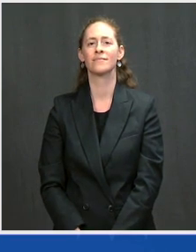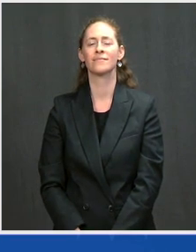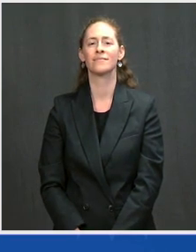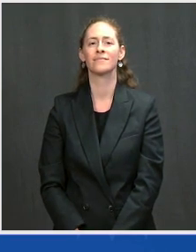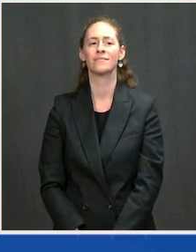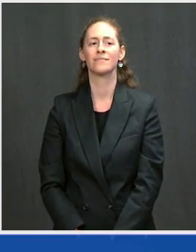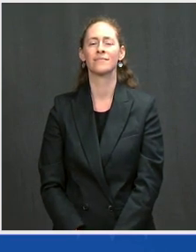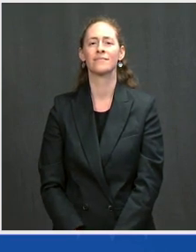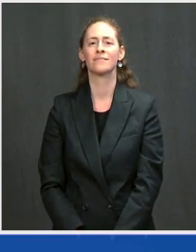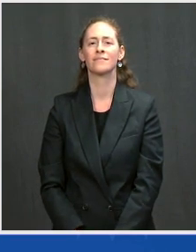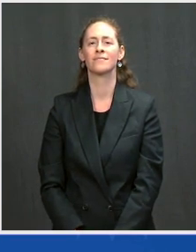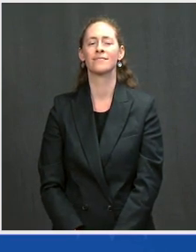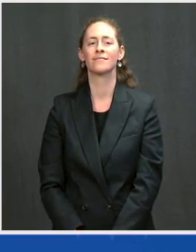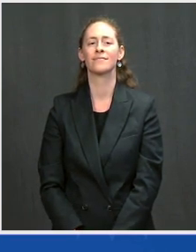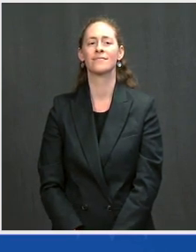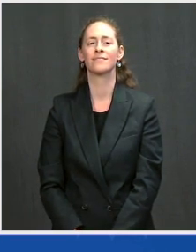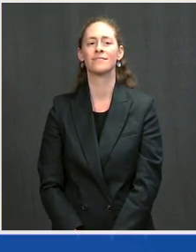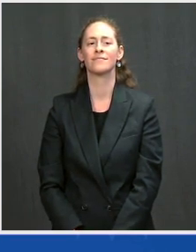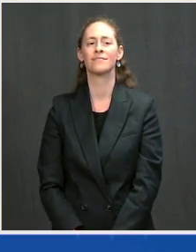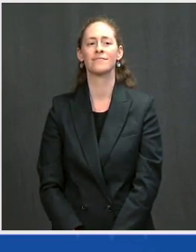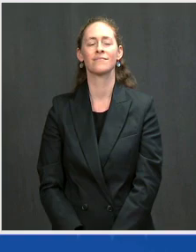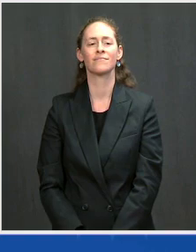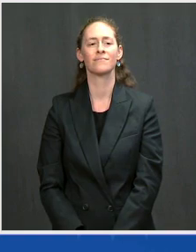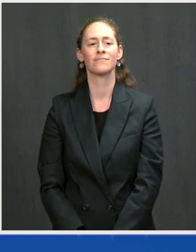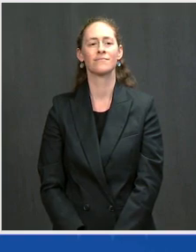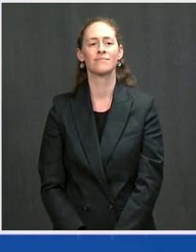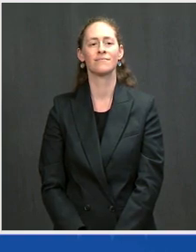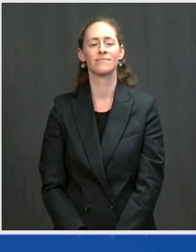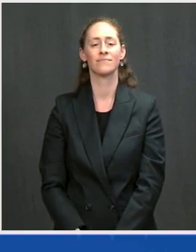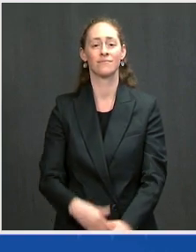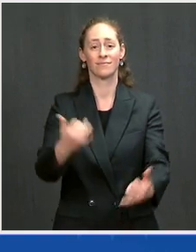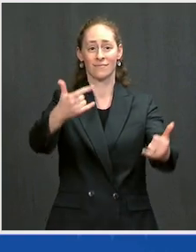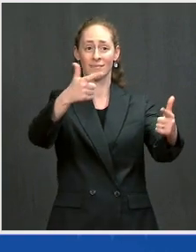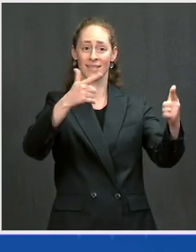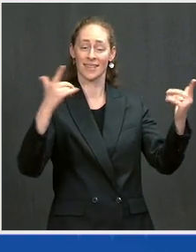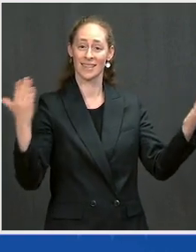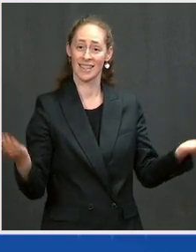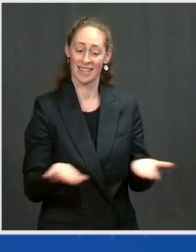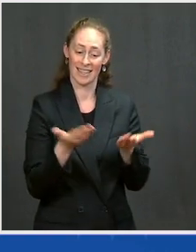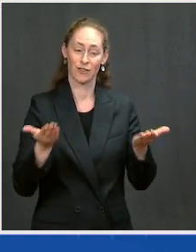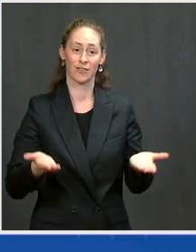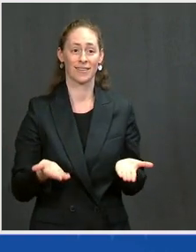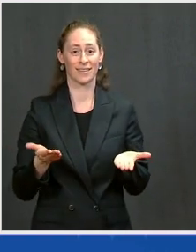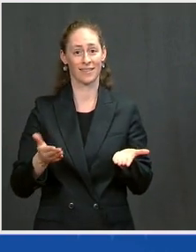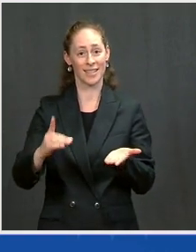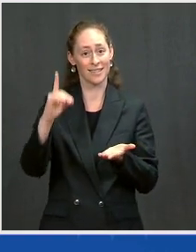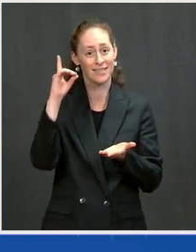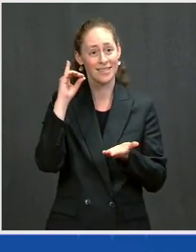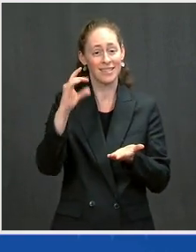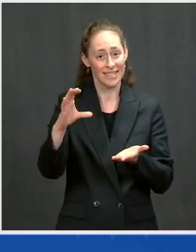Who made the trip to Washington today to represent all of their fallen brothers in the Eighth Army Ranger Company.